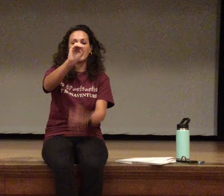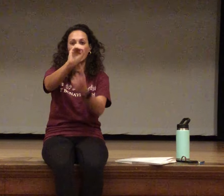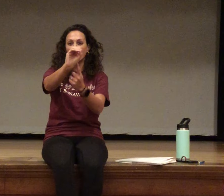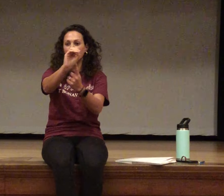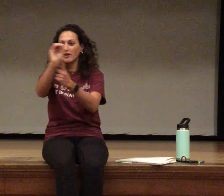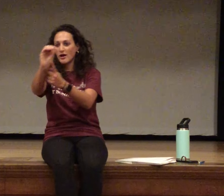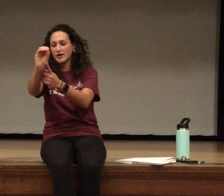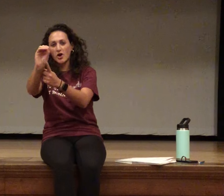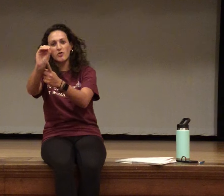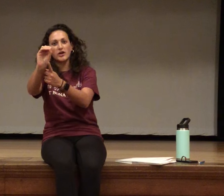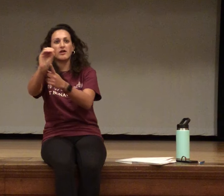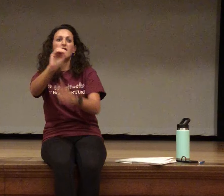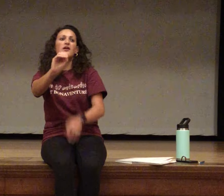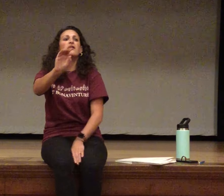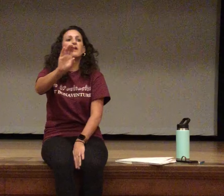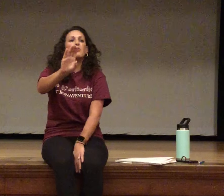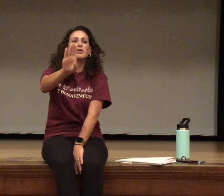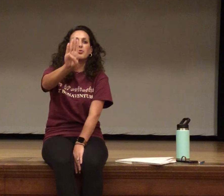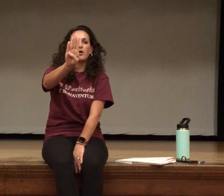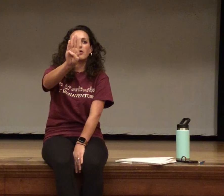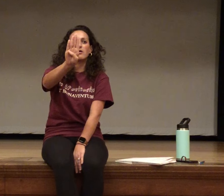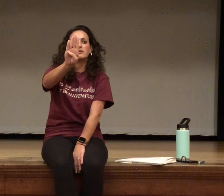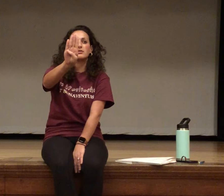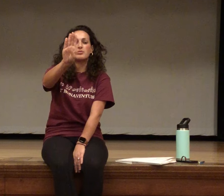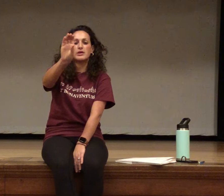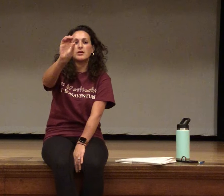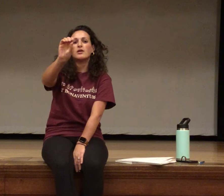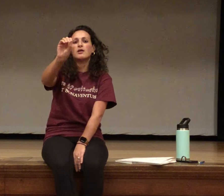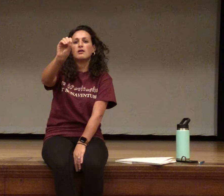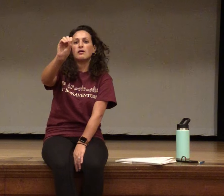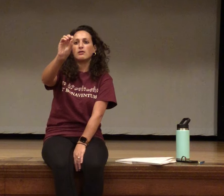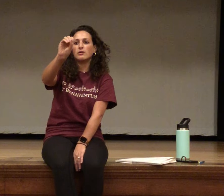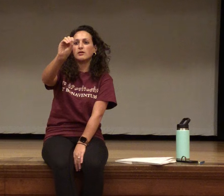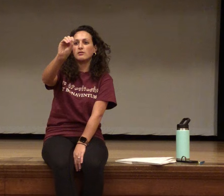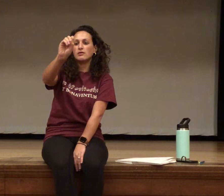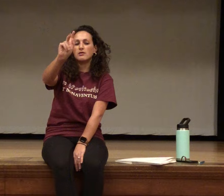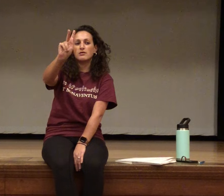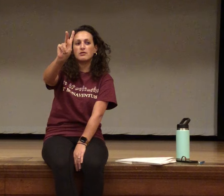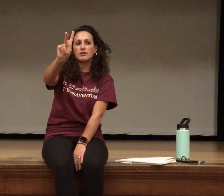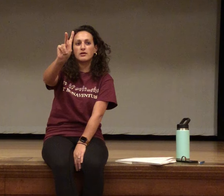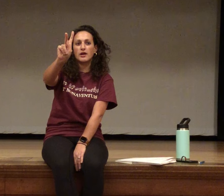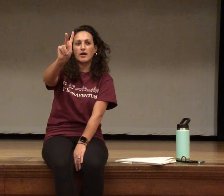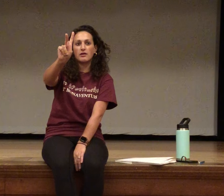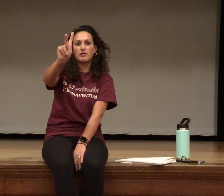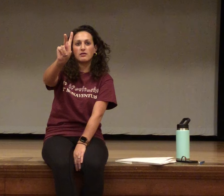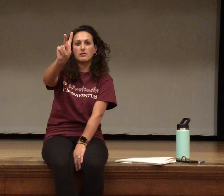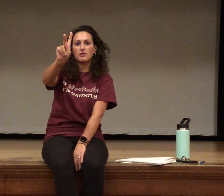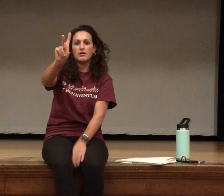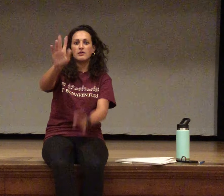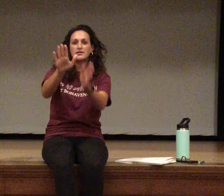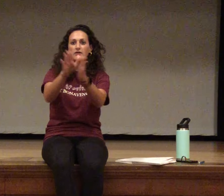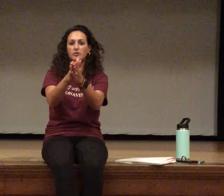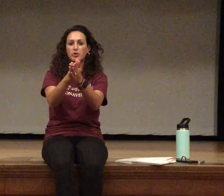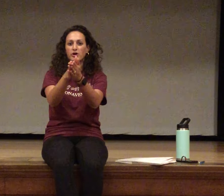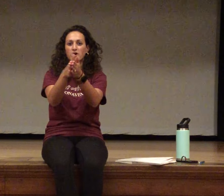putting an O here and an O here in that word book so B oh okay sign for book